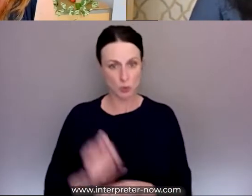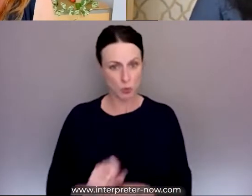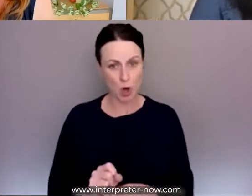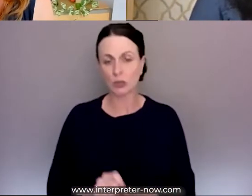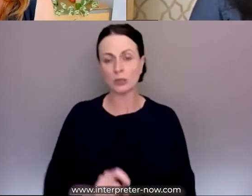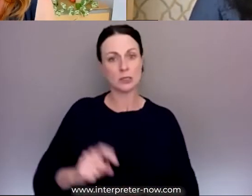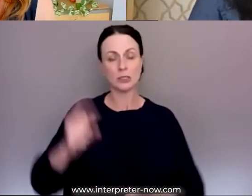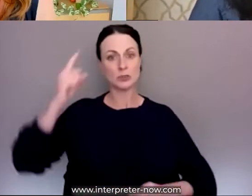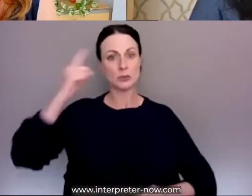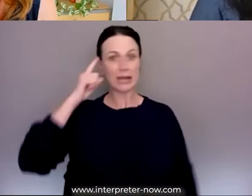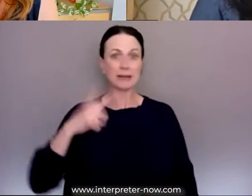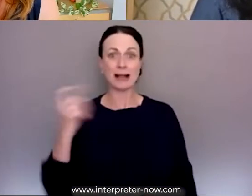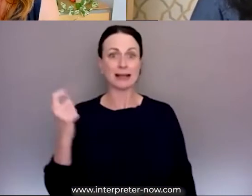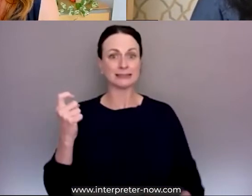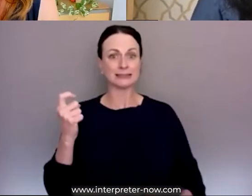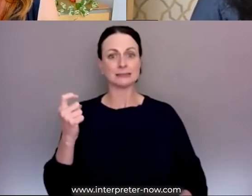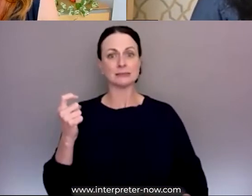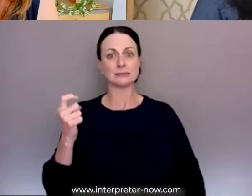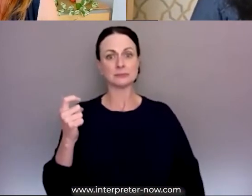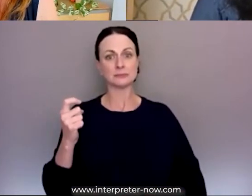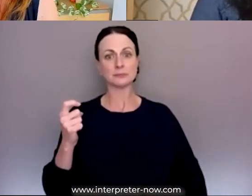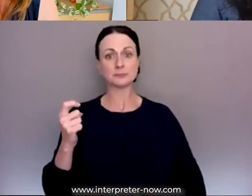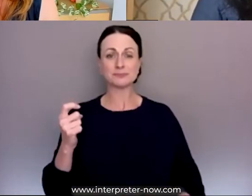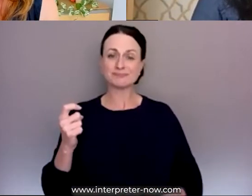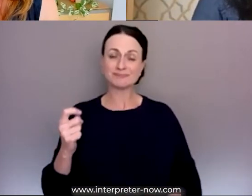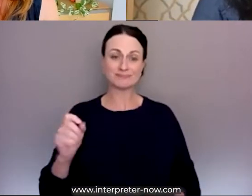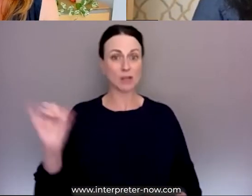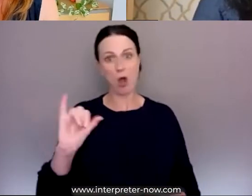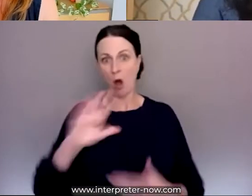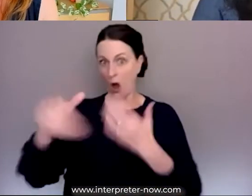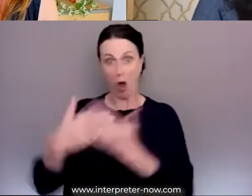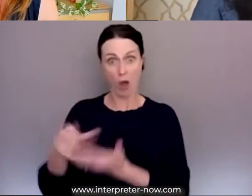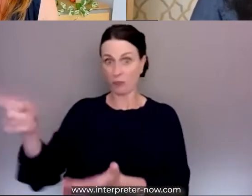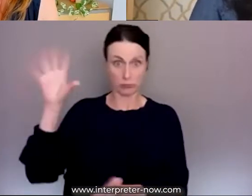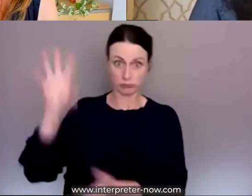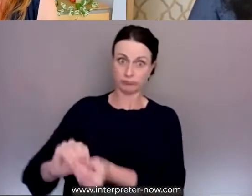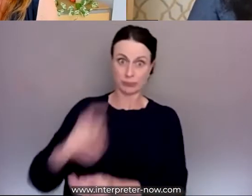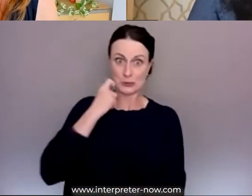else because I think in addition to all of what you said, I think the other piece of